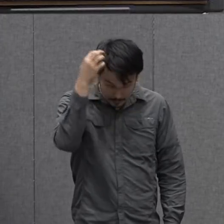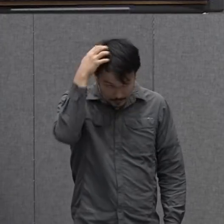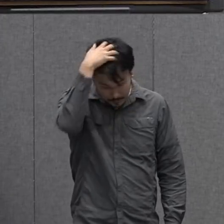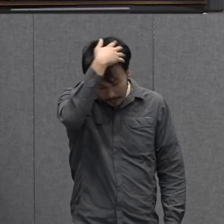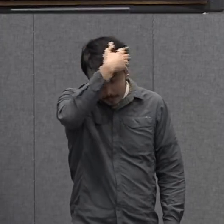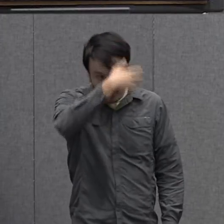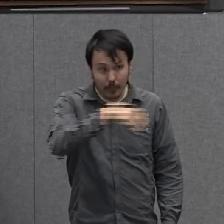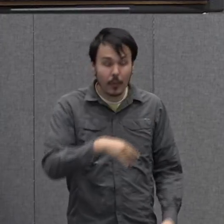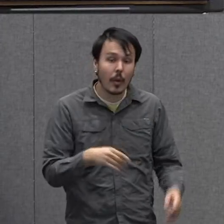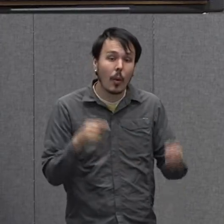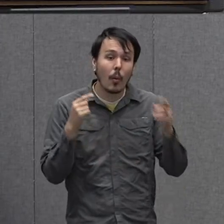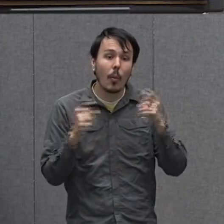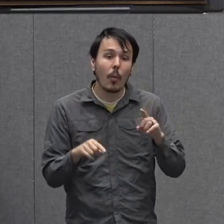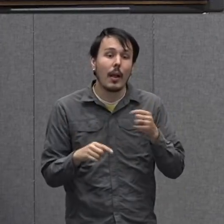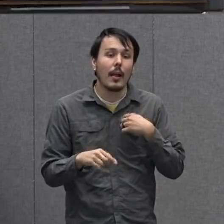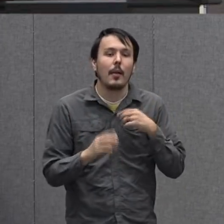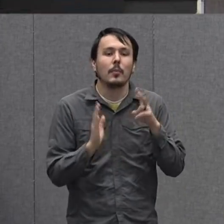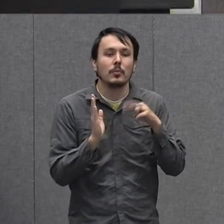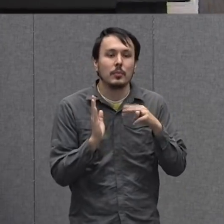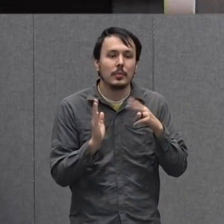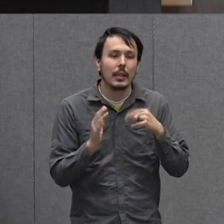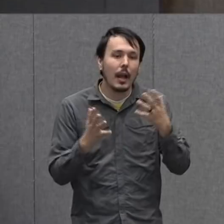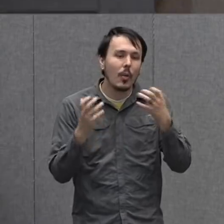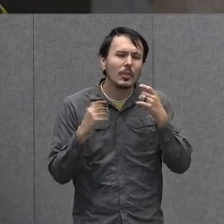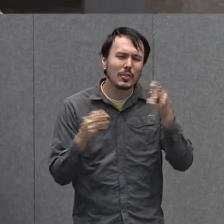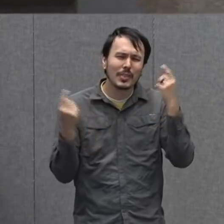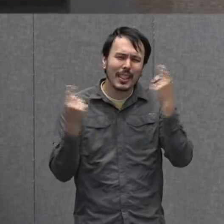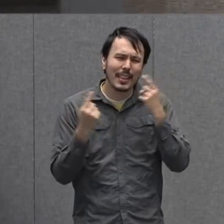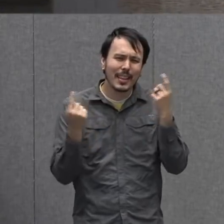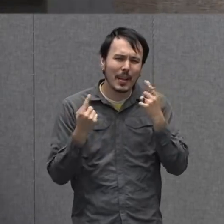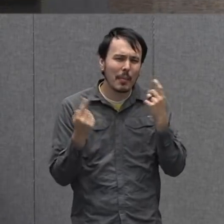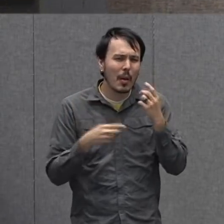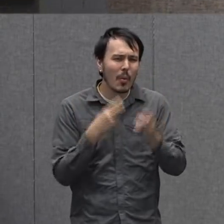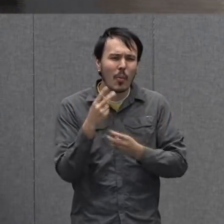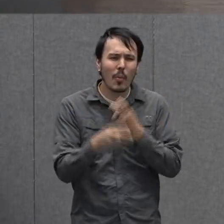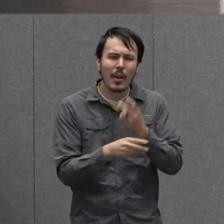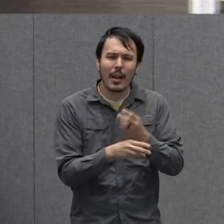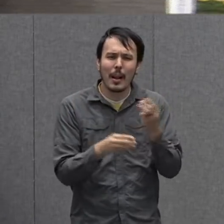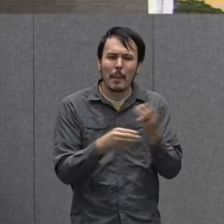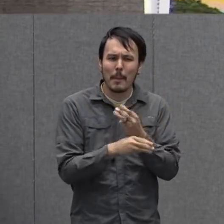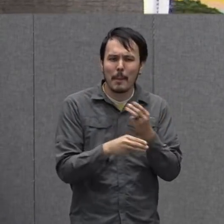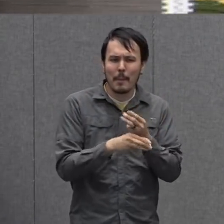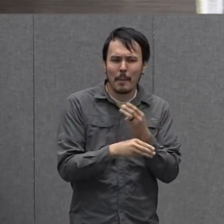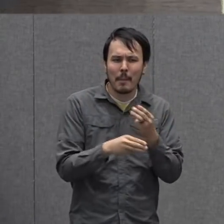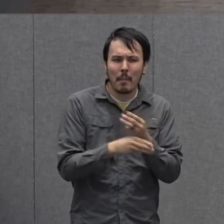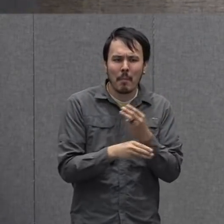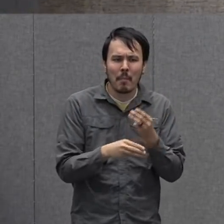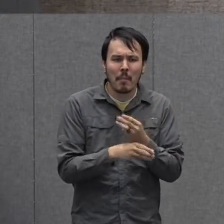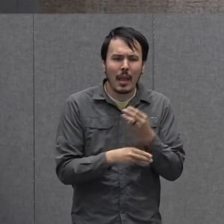While I'm reading this book, I want you to be thinking about what kind of a math problem could we do related to this book?